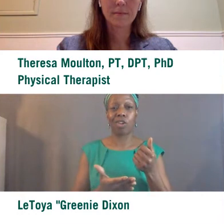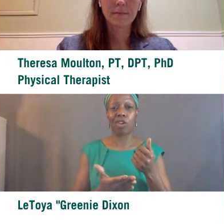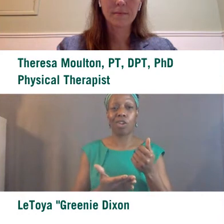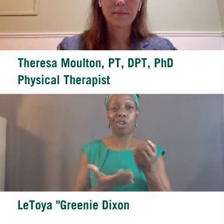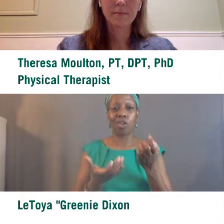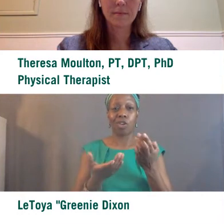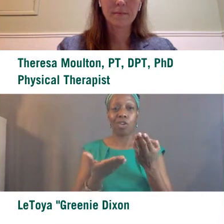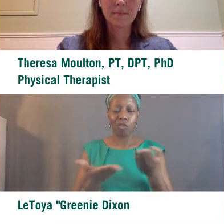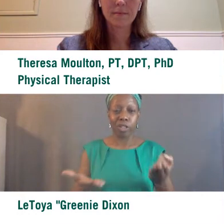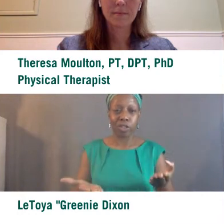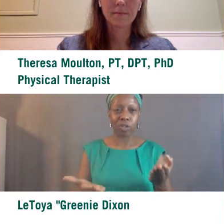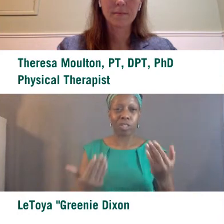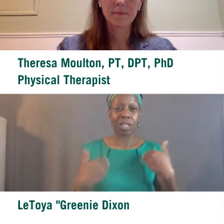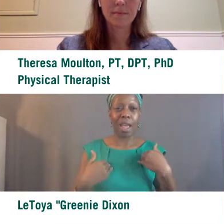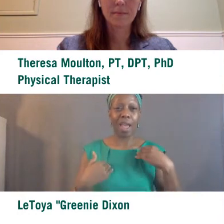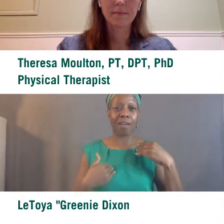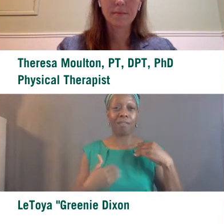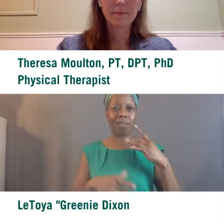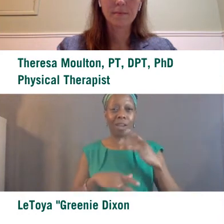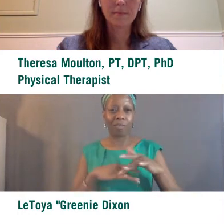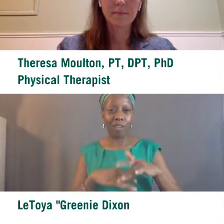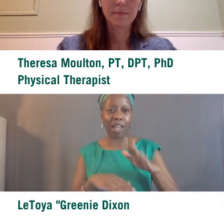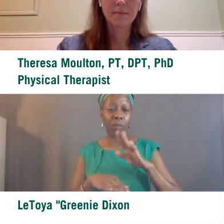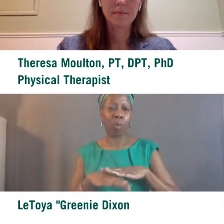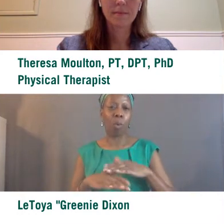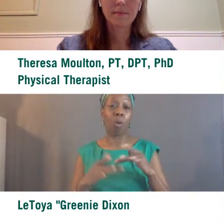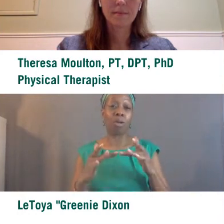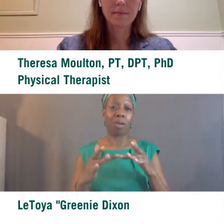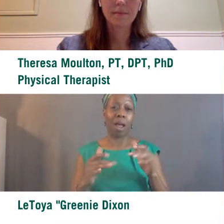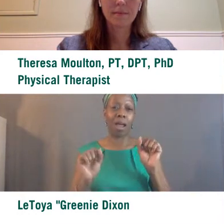but maybe some other resources that might be helpful.